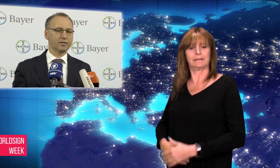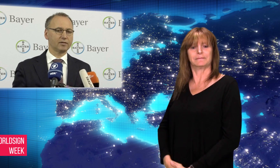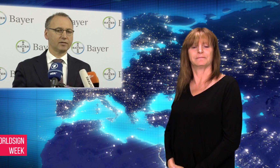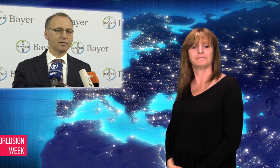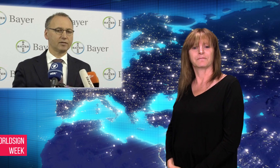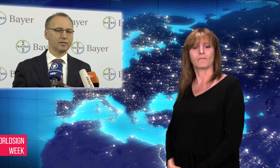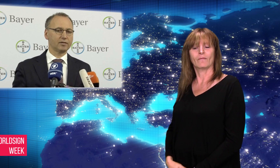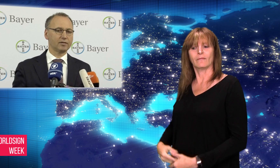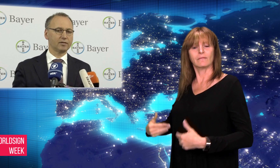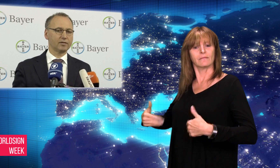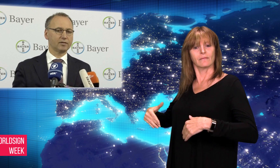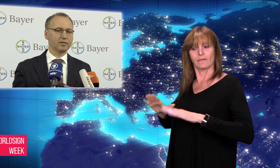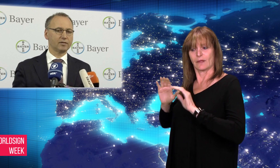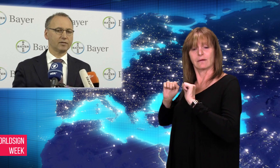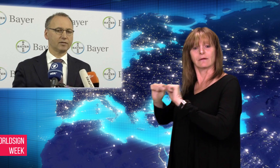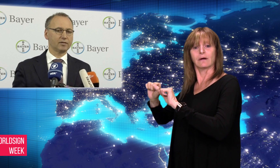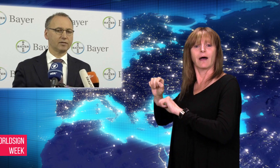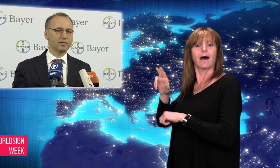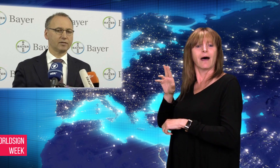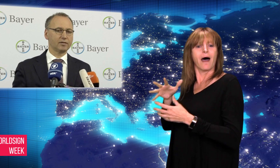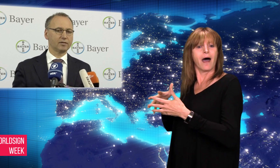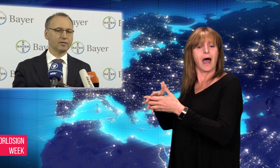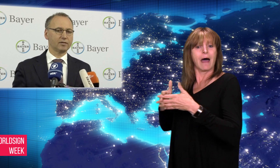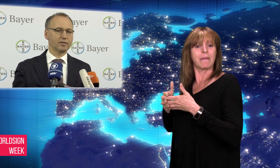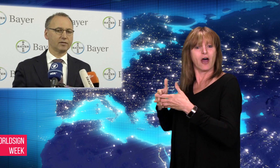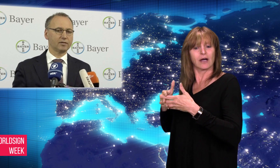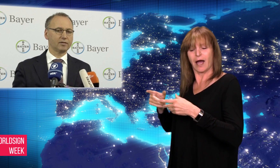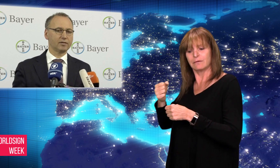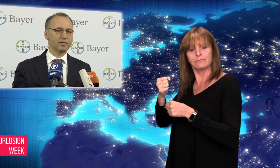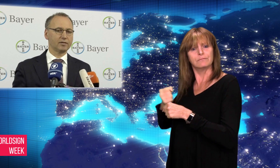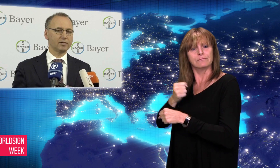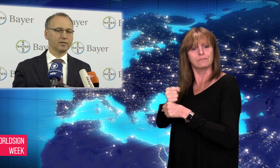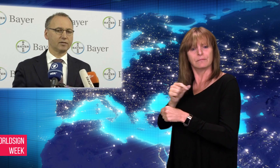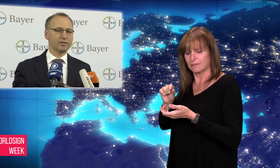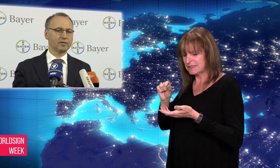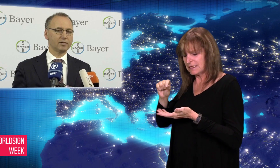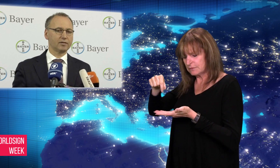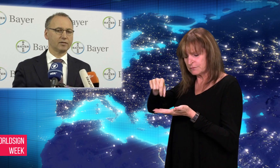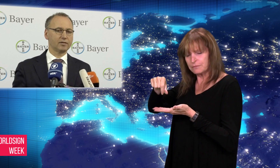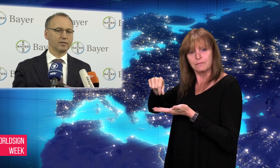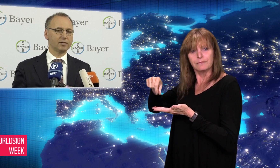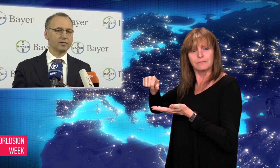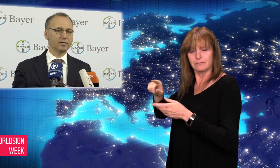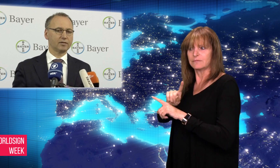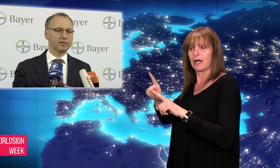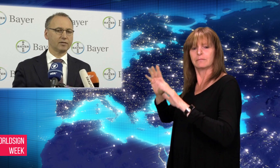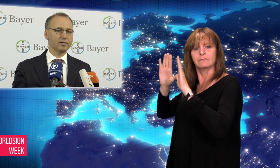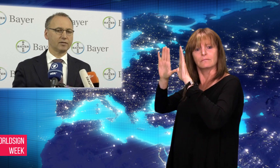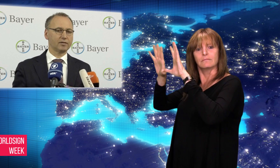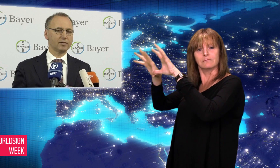year-old name. The agreement took